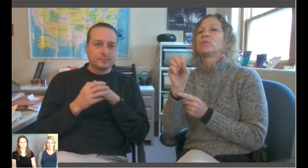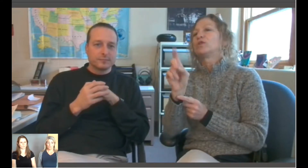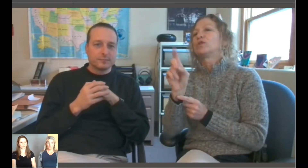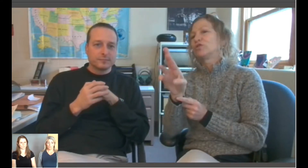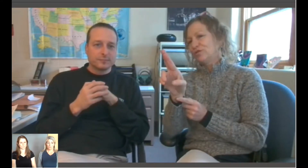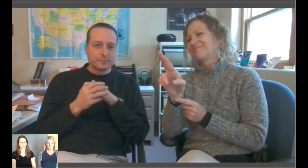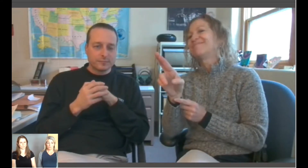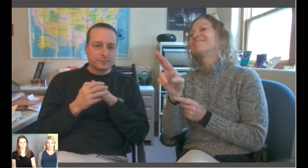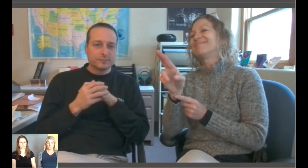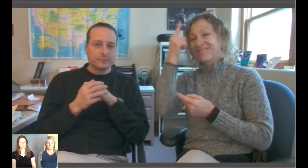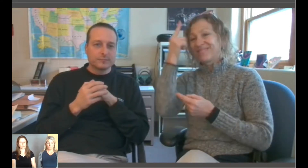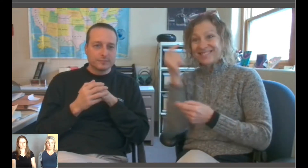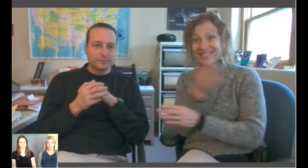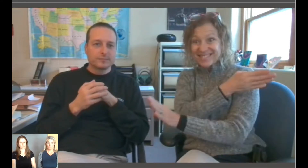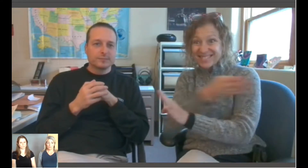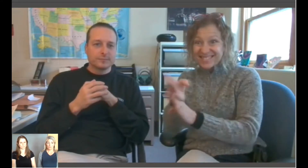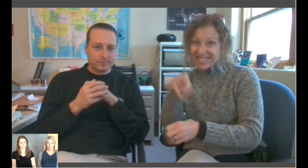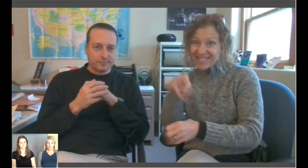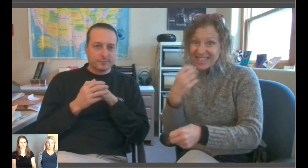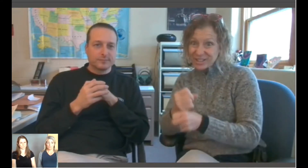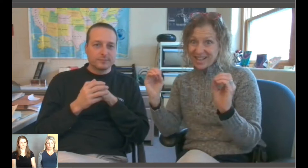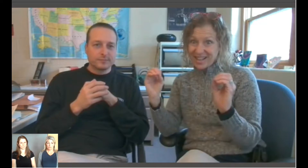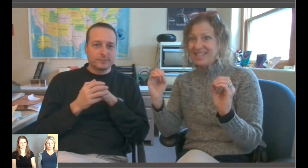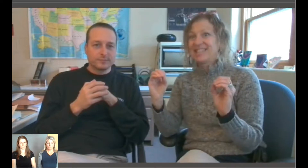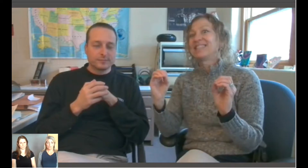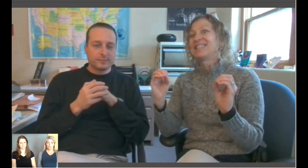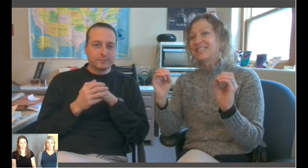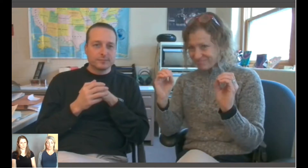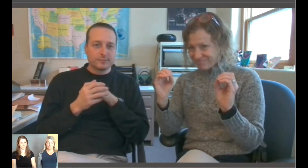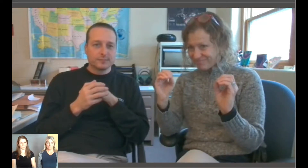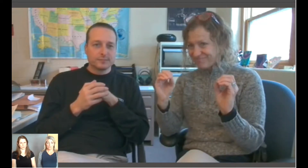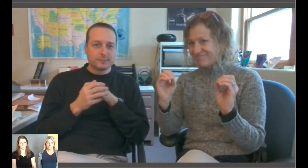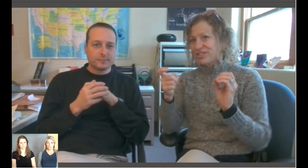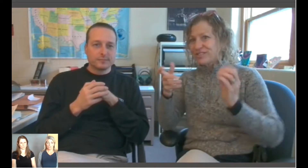center has already been developed up until those early years.